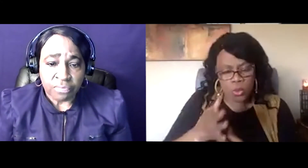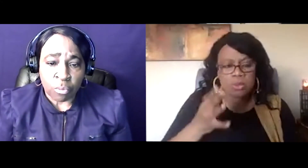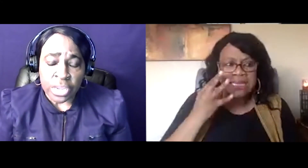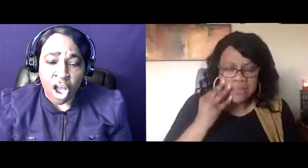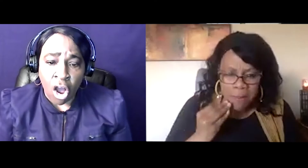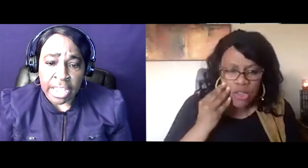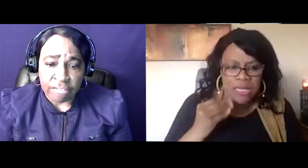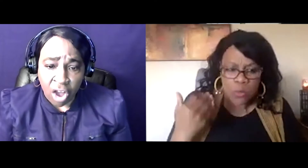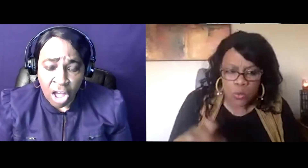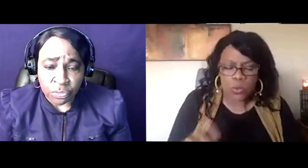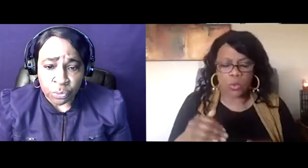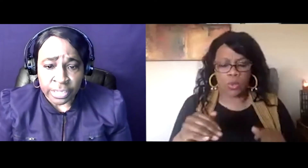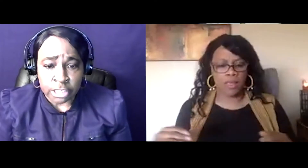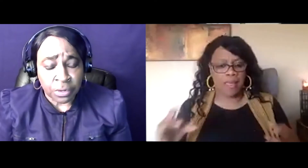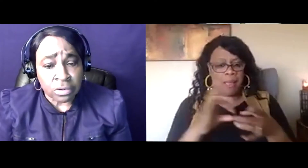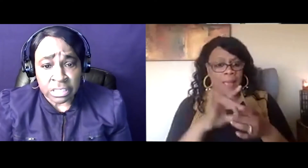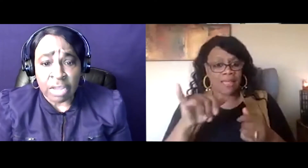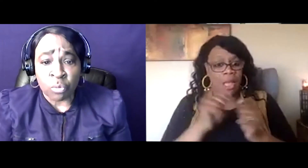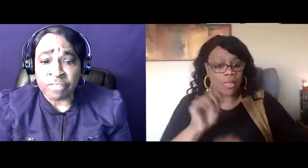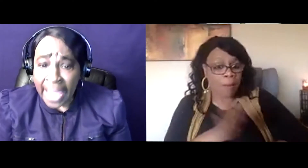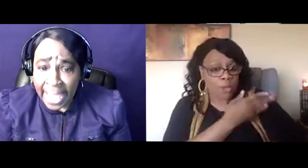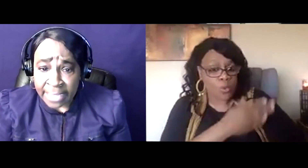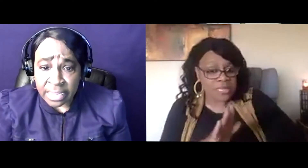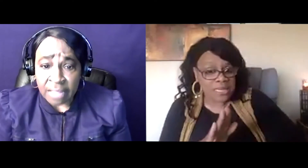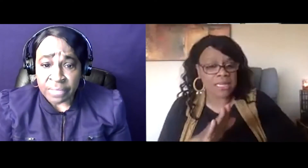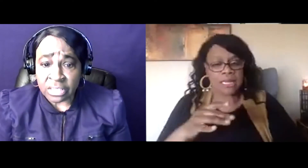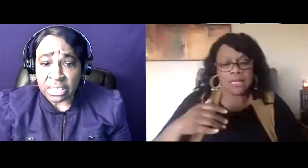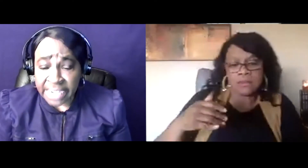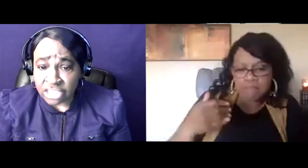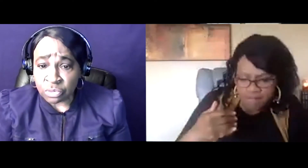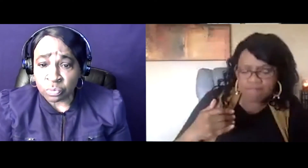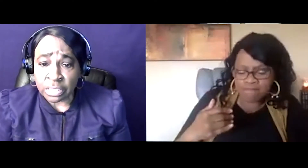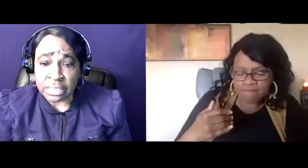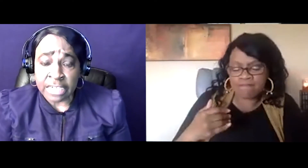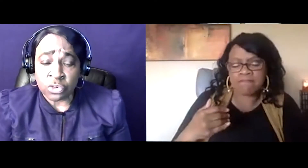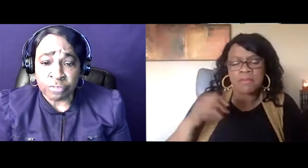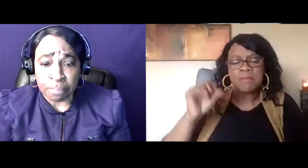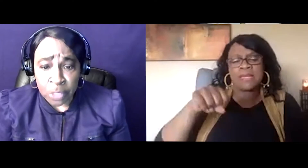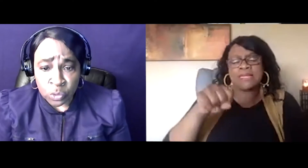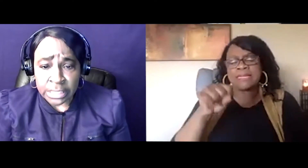that we all have gone through, the experiences that we've had that is connected with the music.